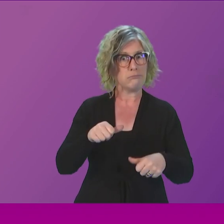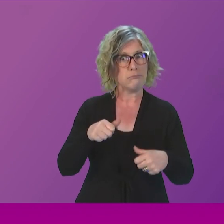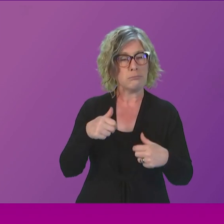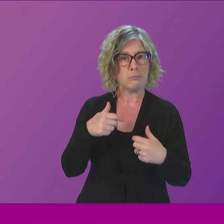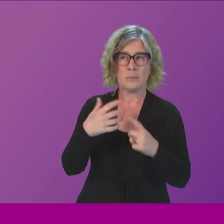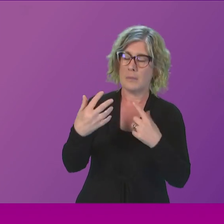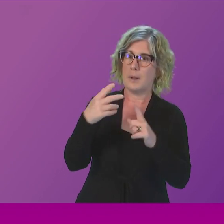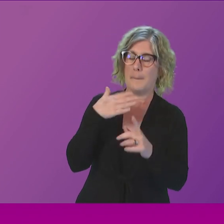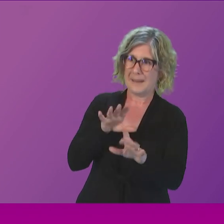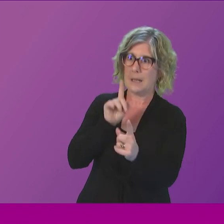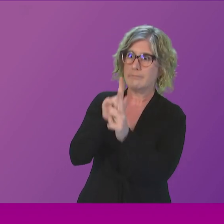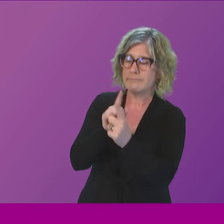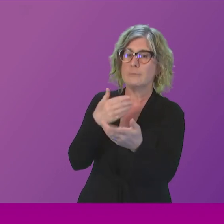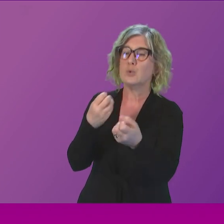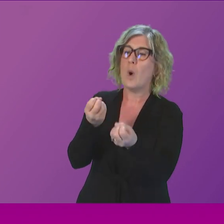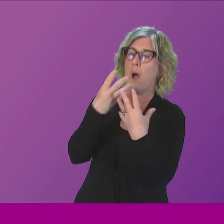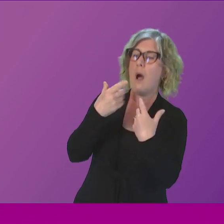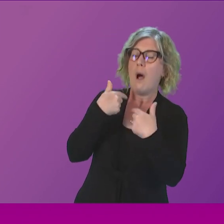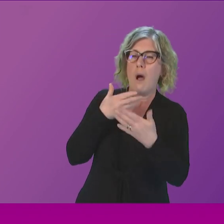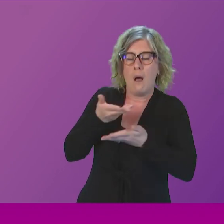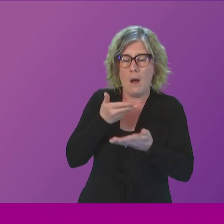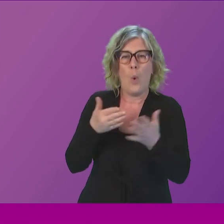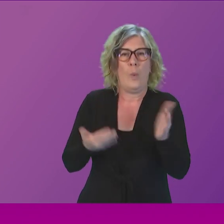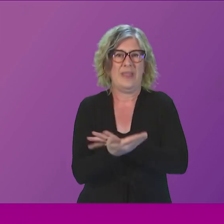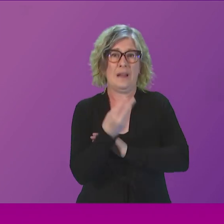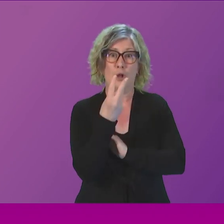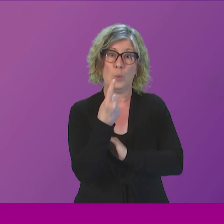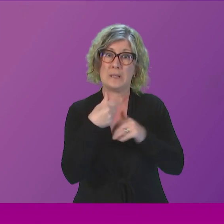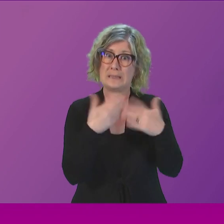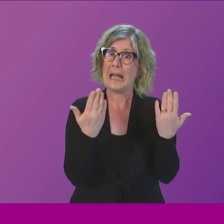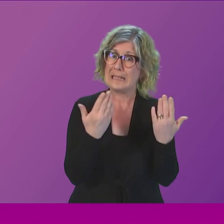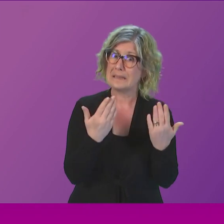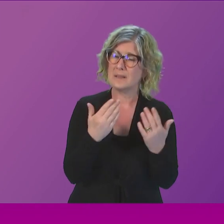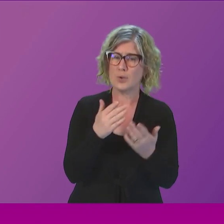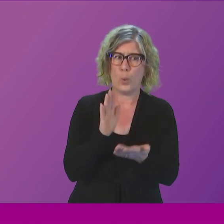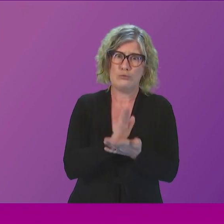The median waiting time for treatment remains at five days for that pathway.